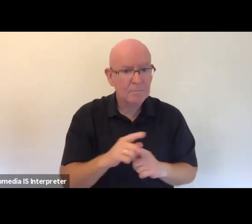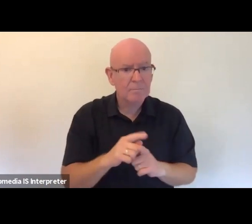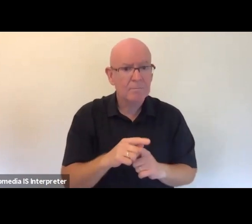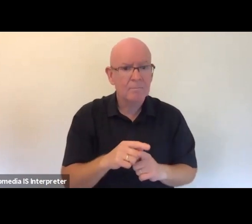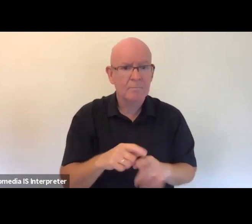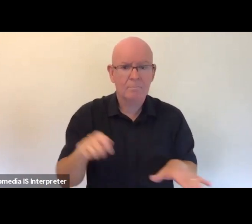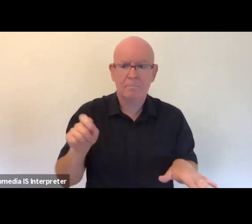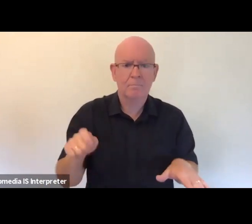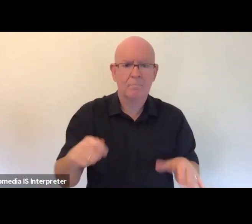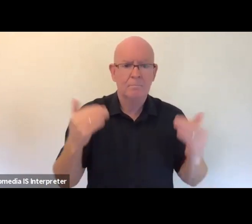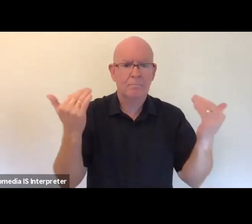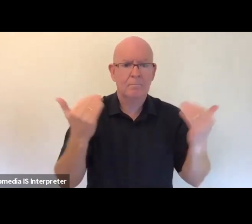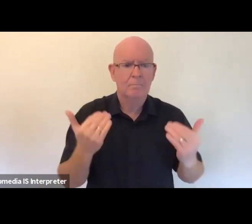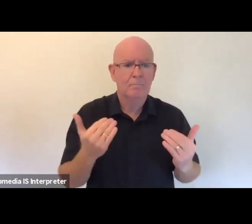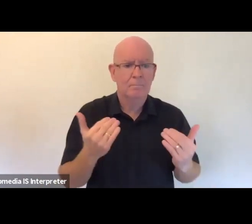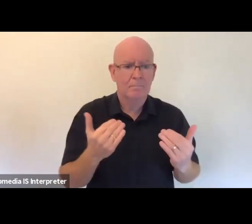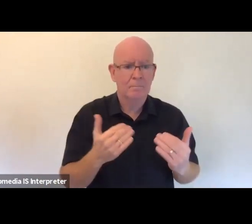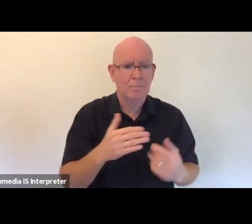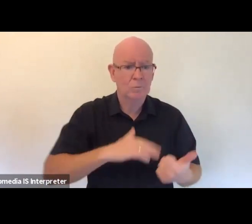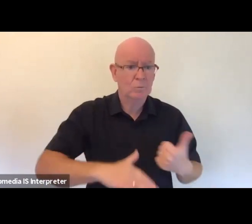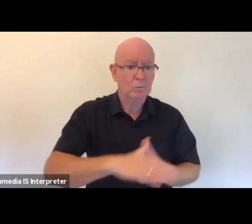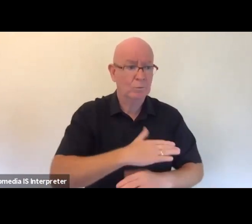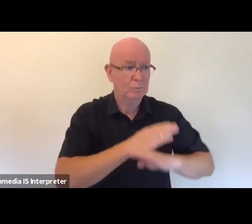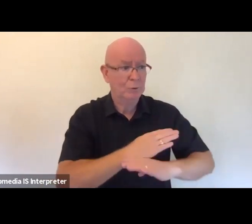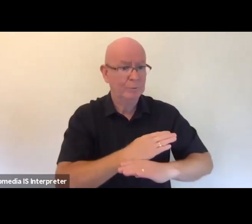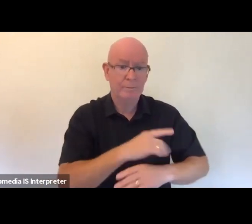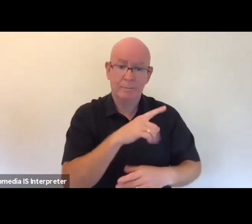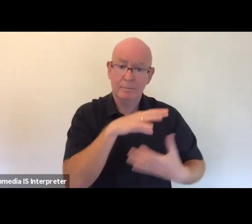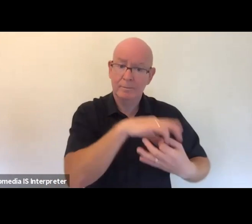Yes, in Timor Leste they…